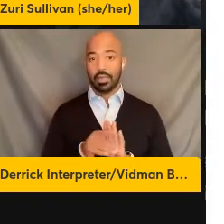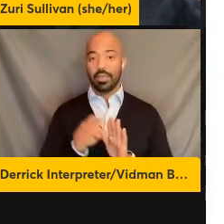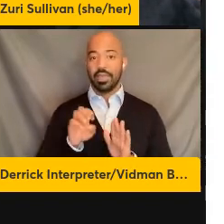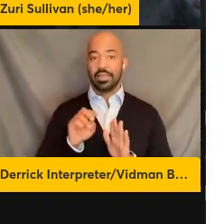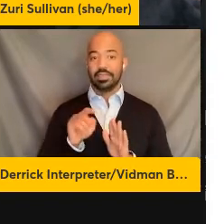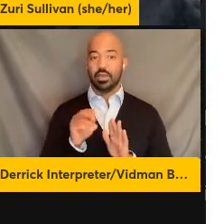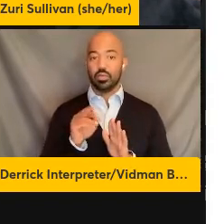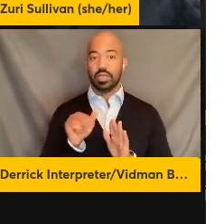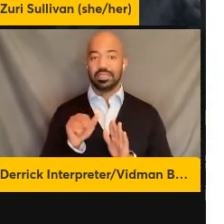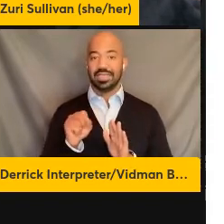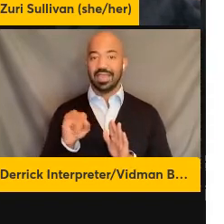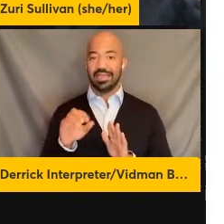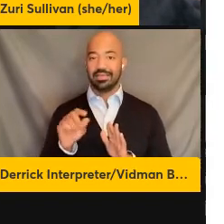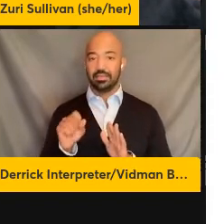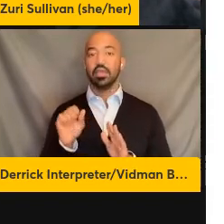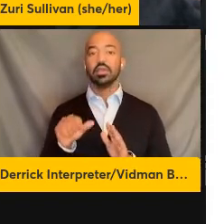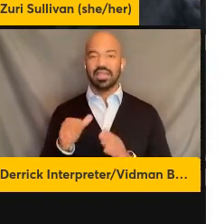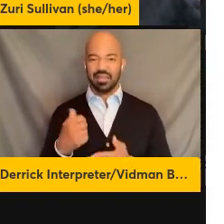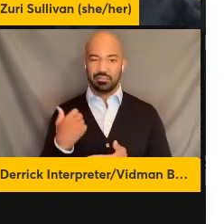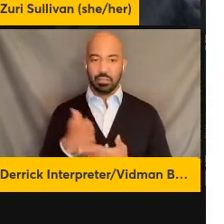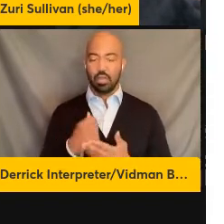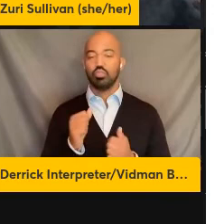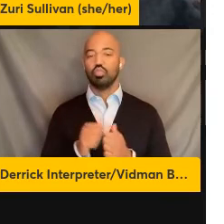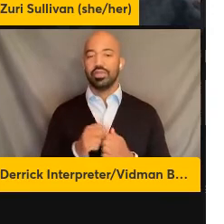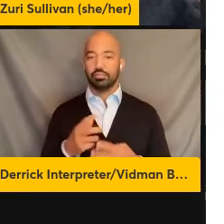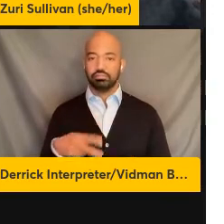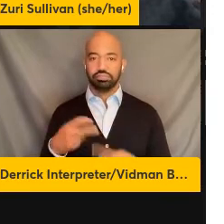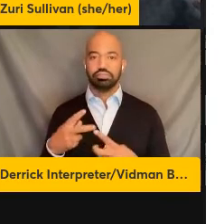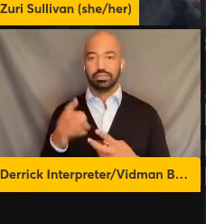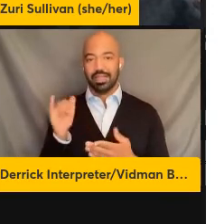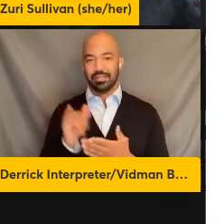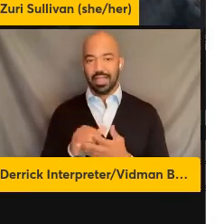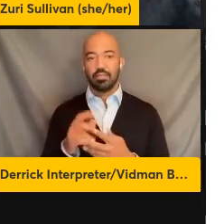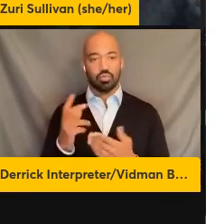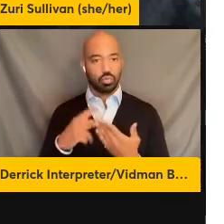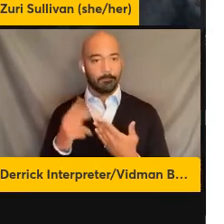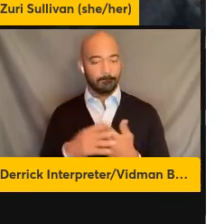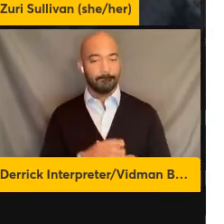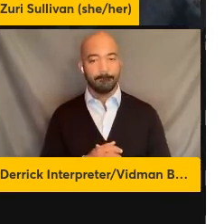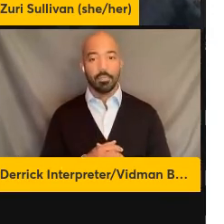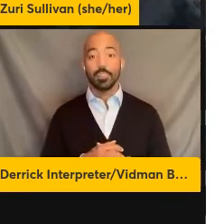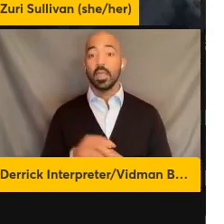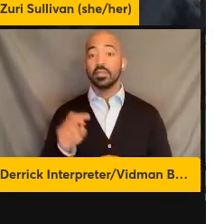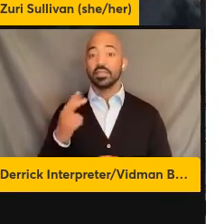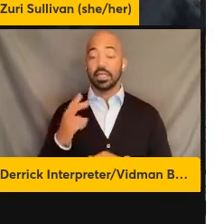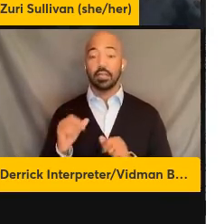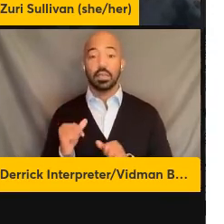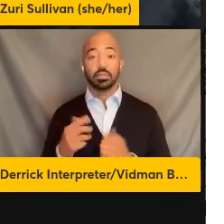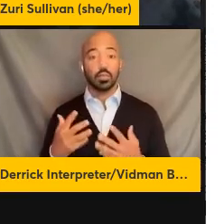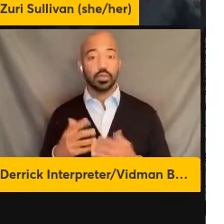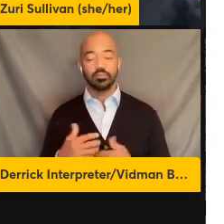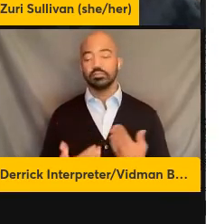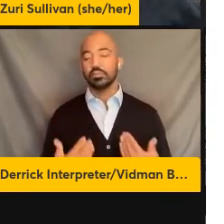upregulate, this carbohydrate transcriptional program. And the second possibility is that there might actually exist